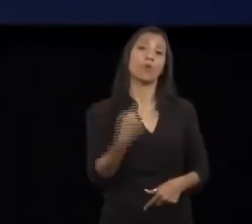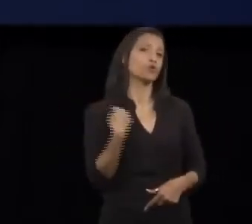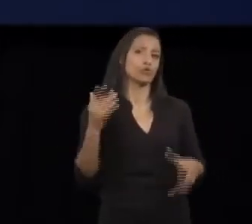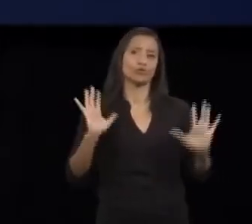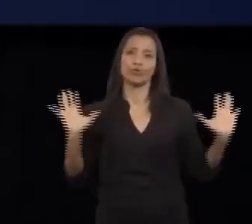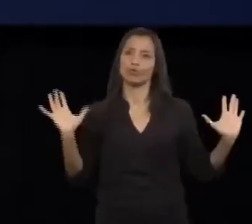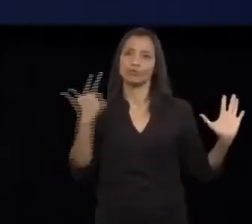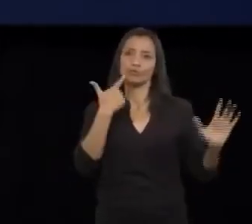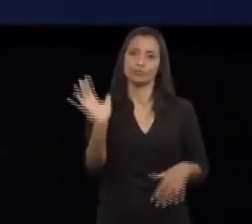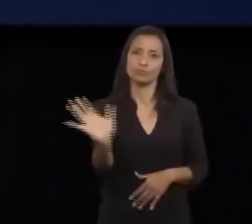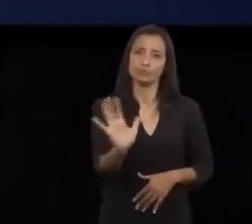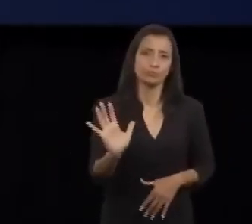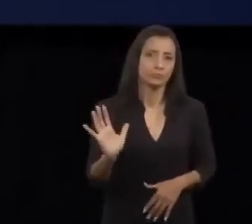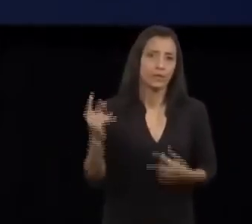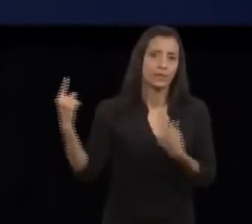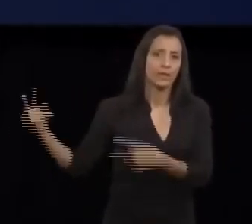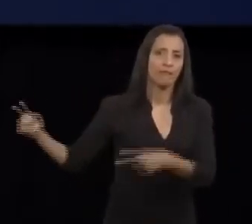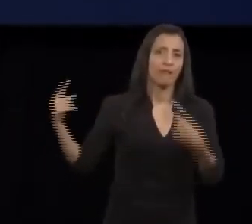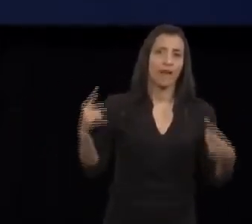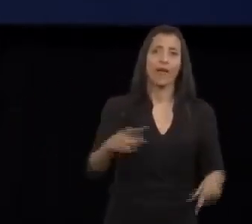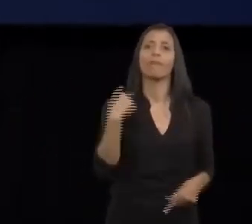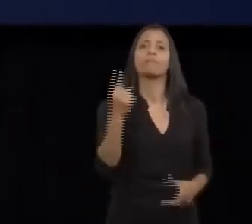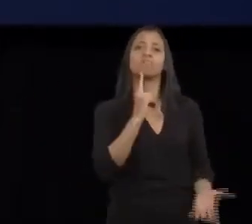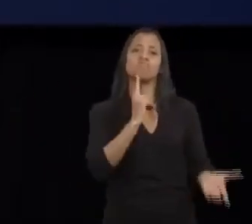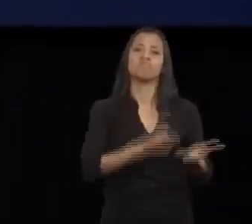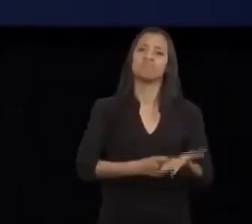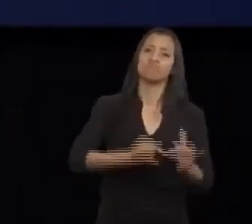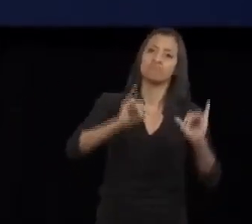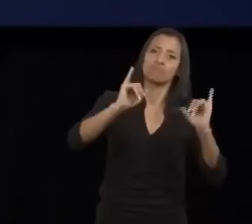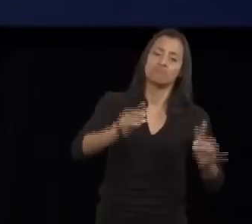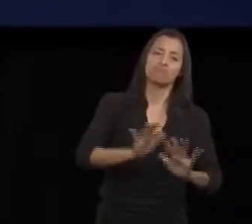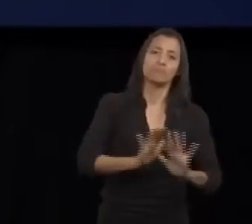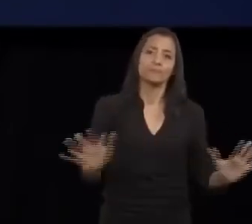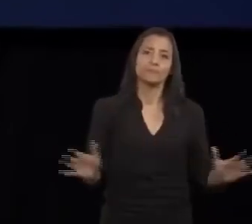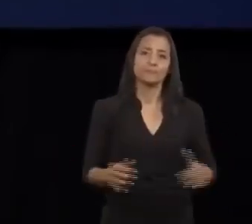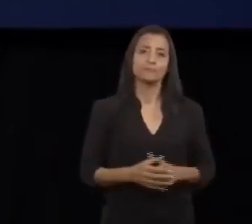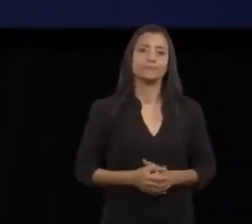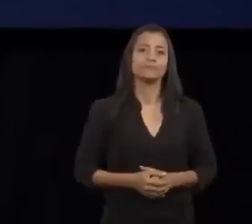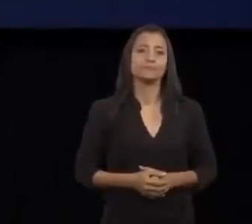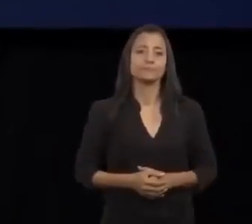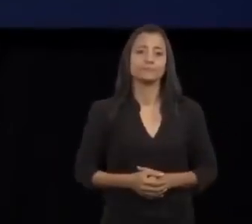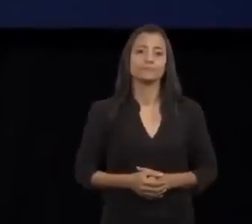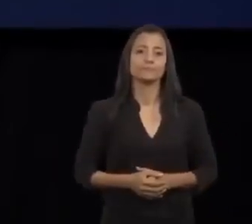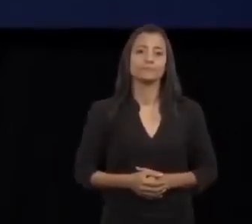have also decided to break that hypothesis